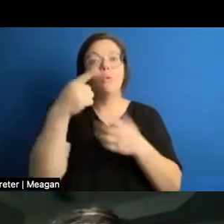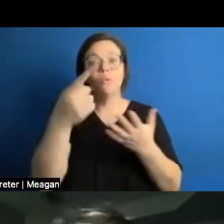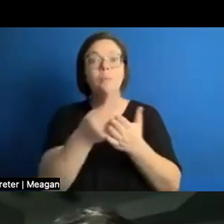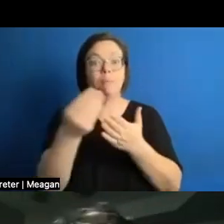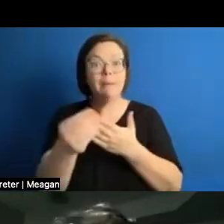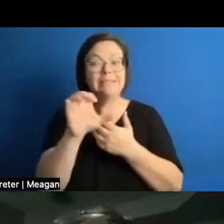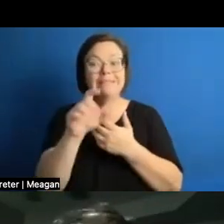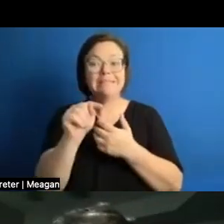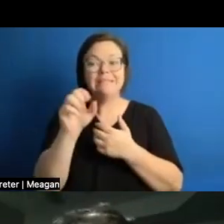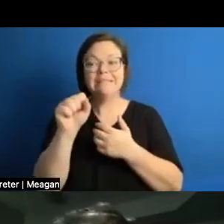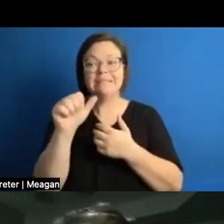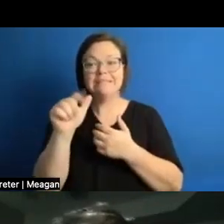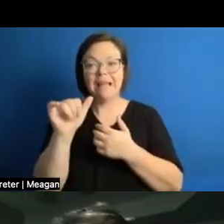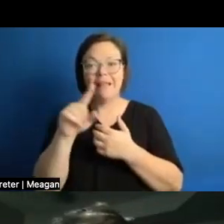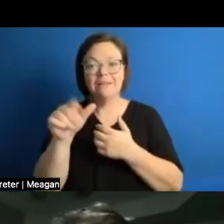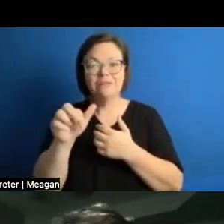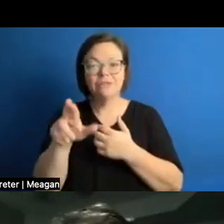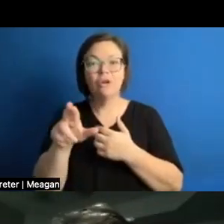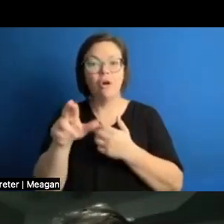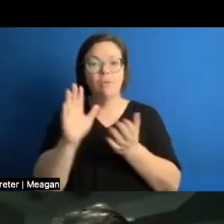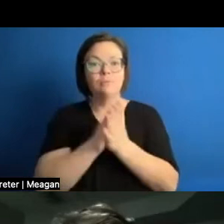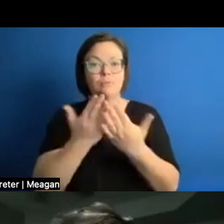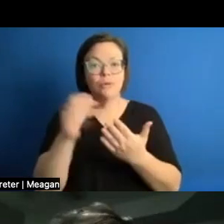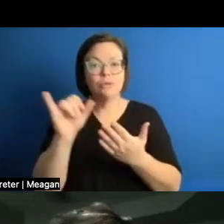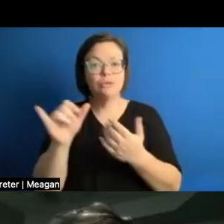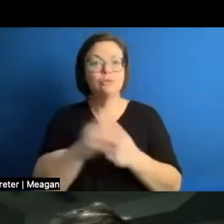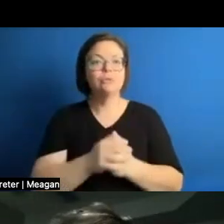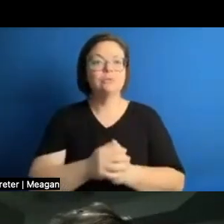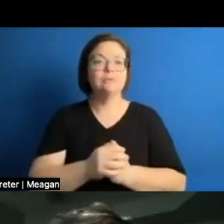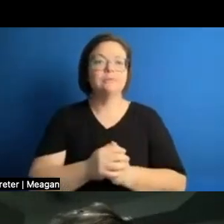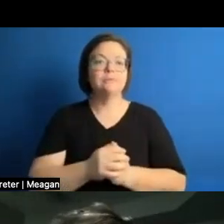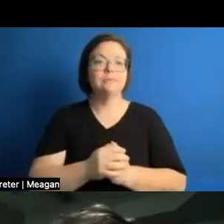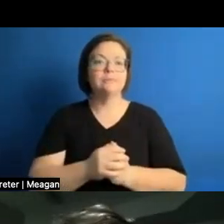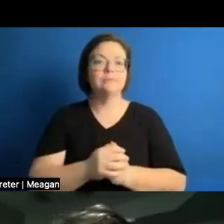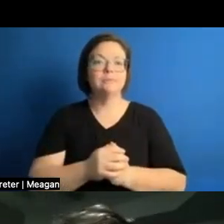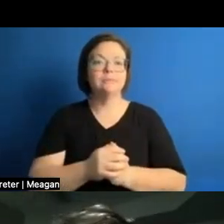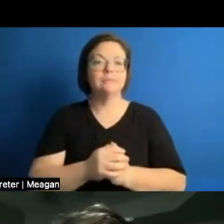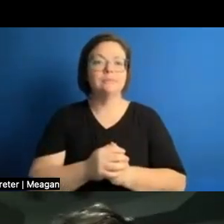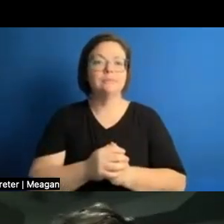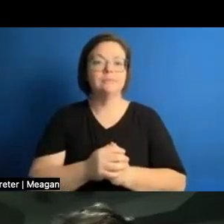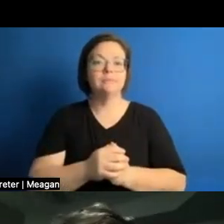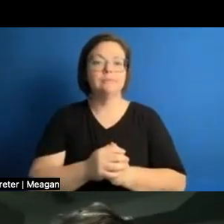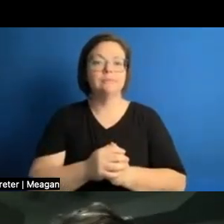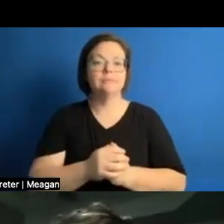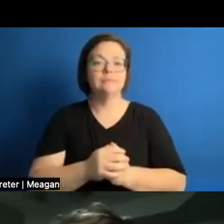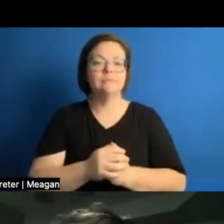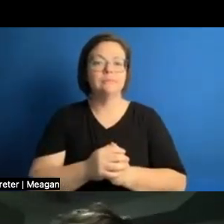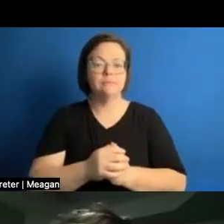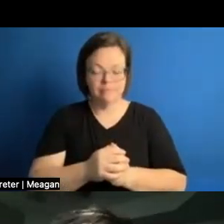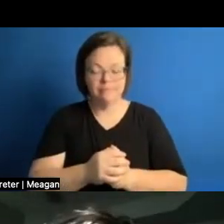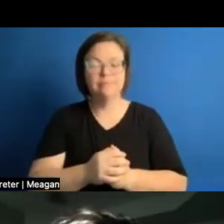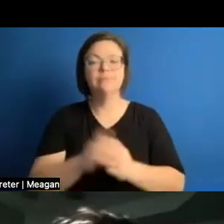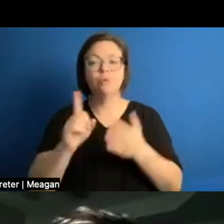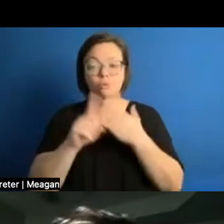I’ll link for Headless John the Baptist Hitchhiking.So definitely check it out. Support